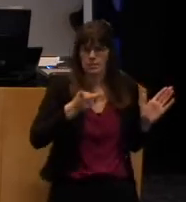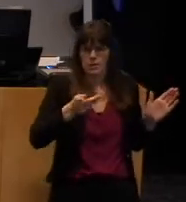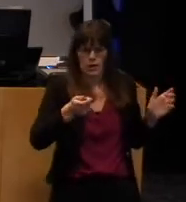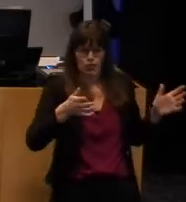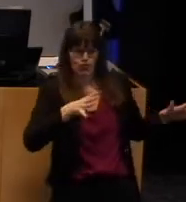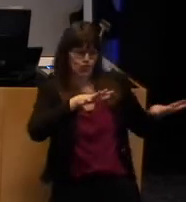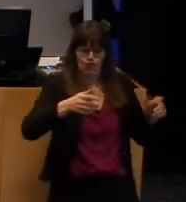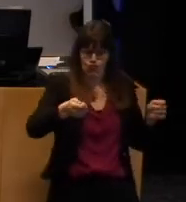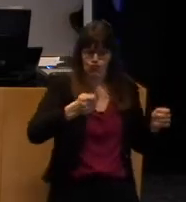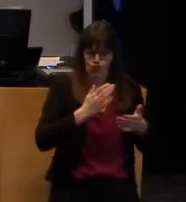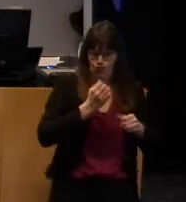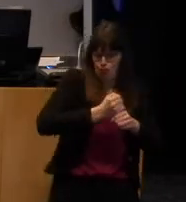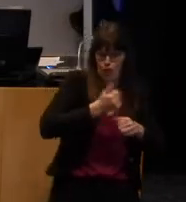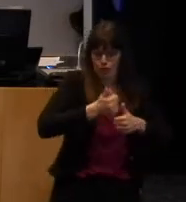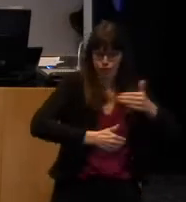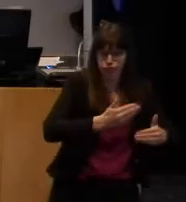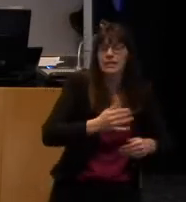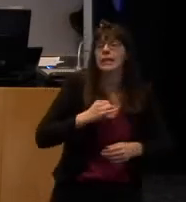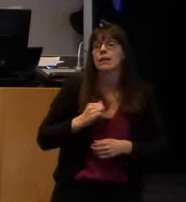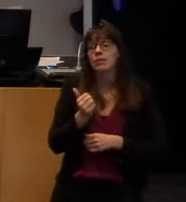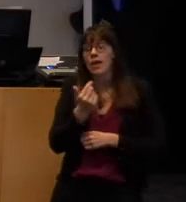And some scholars such as Gambier